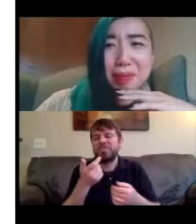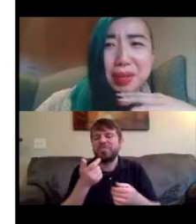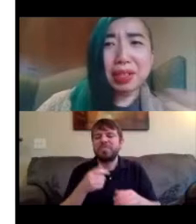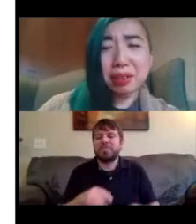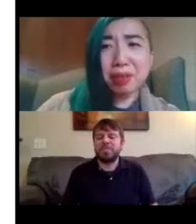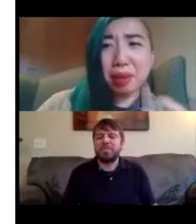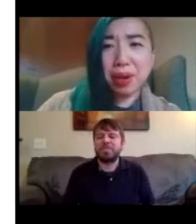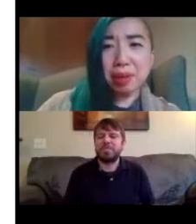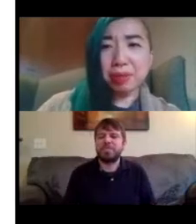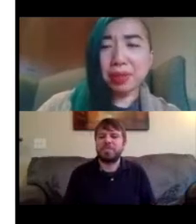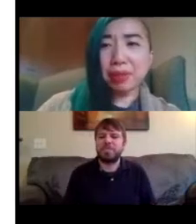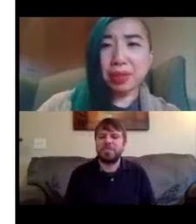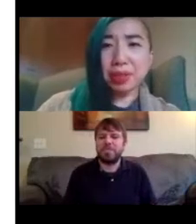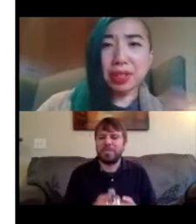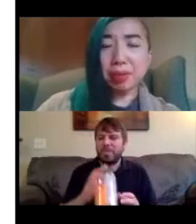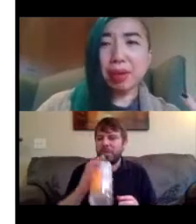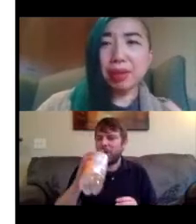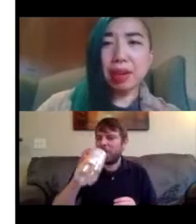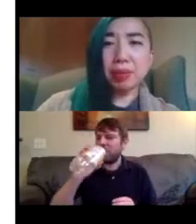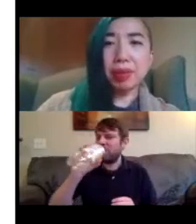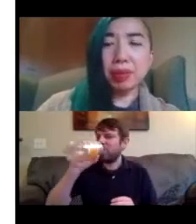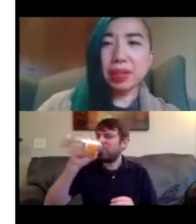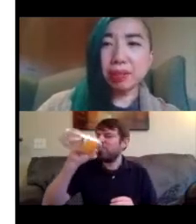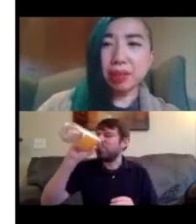Yeah, so you've all brought up some really rich things about different ways in which